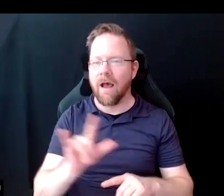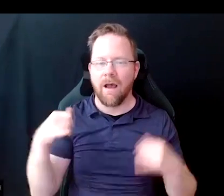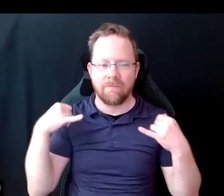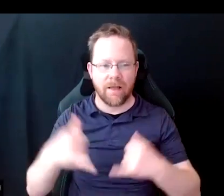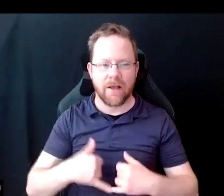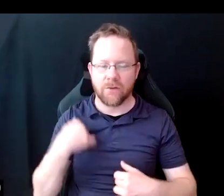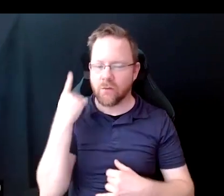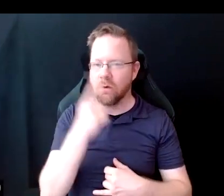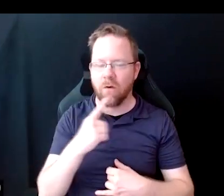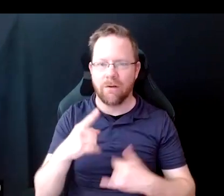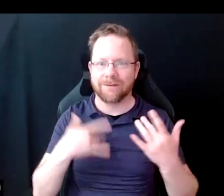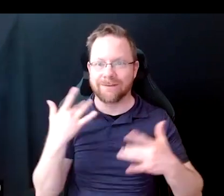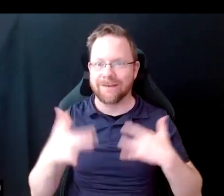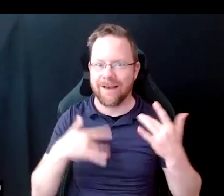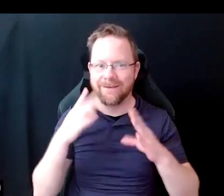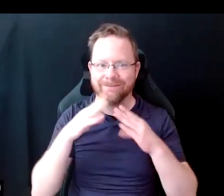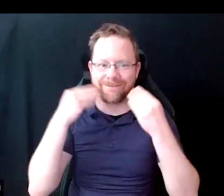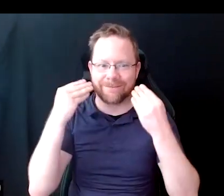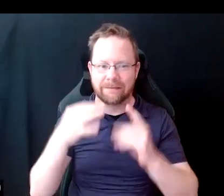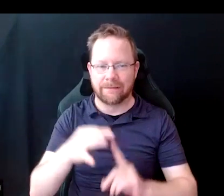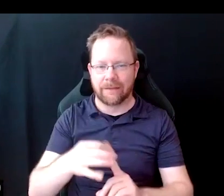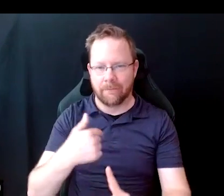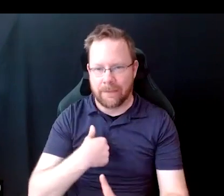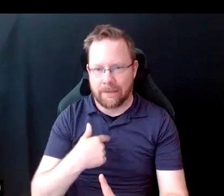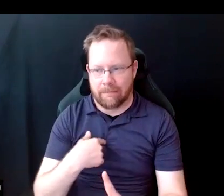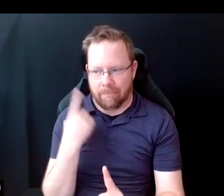about what's about to happen to us, except for me, I'm probably looking scared.